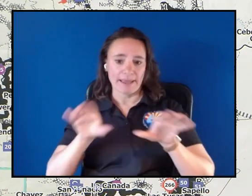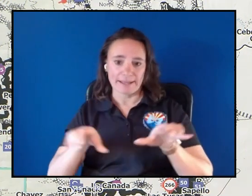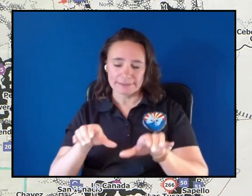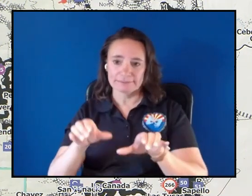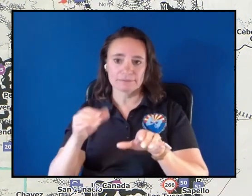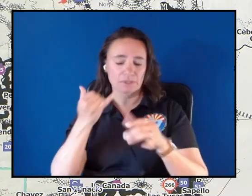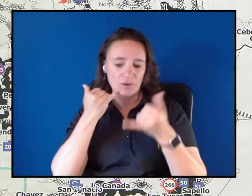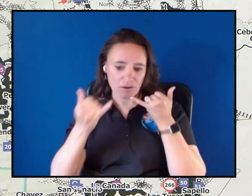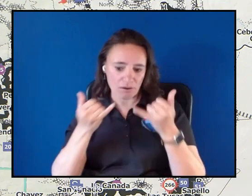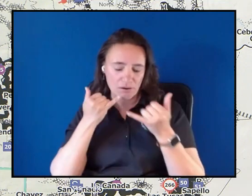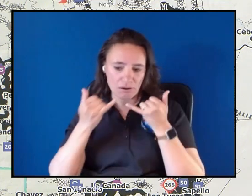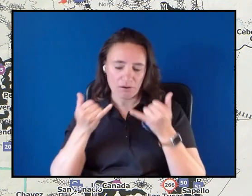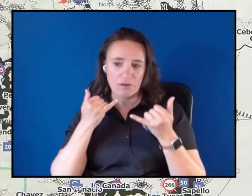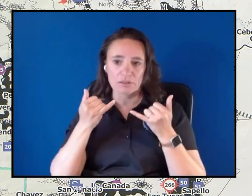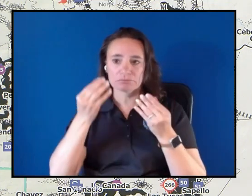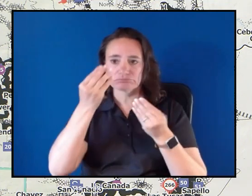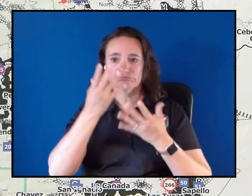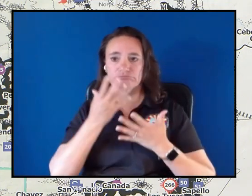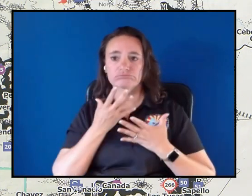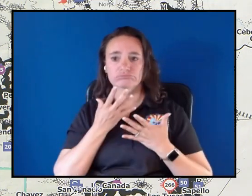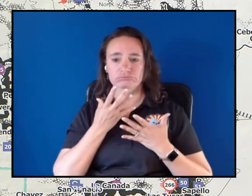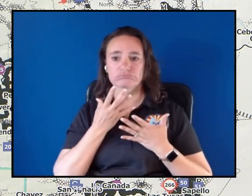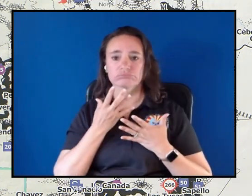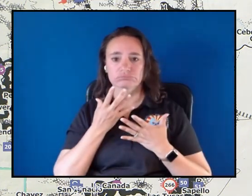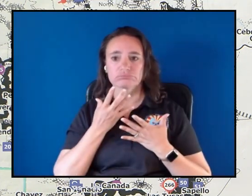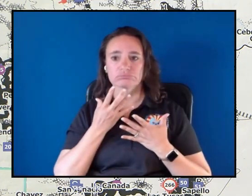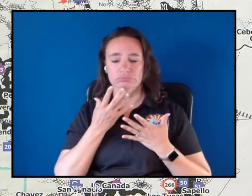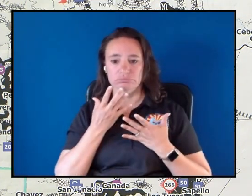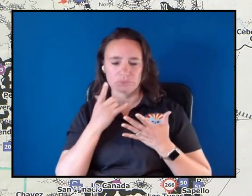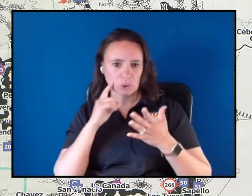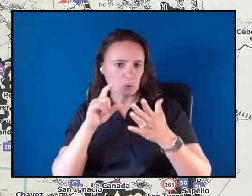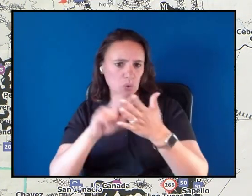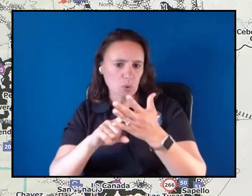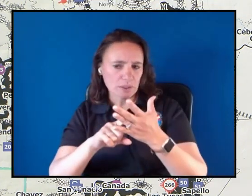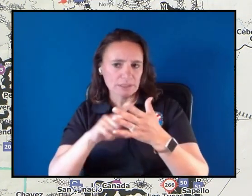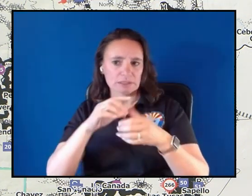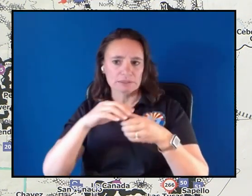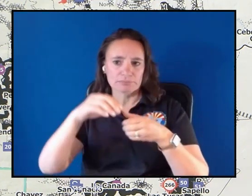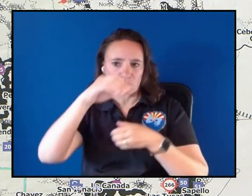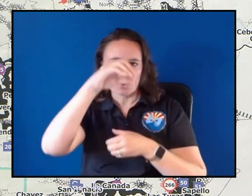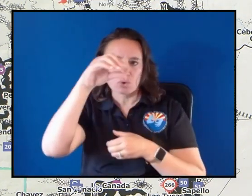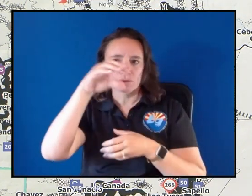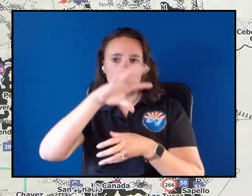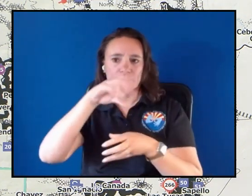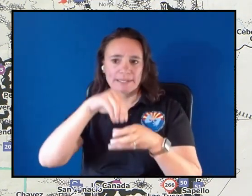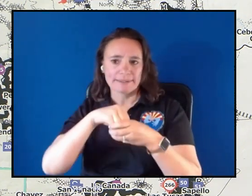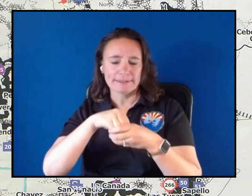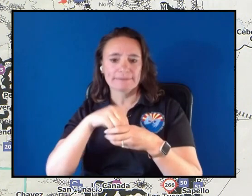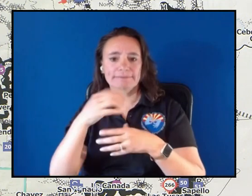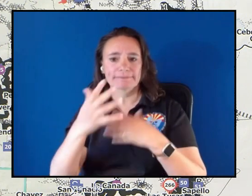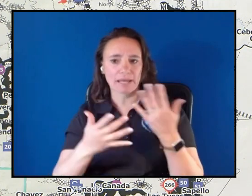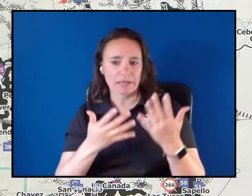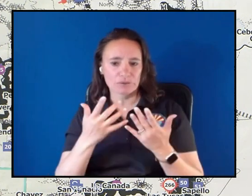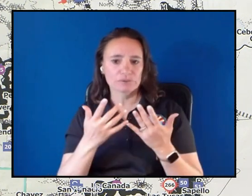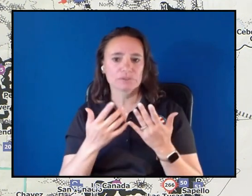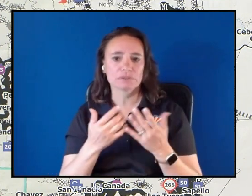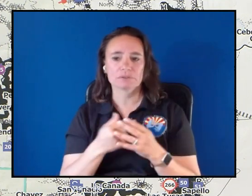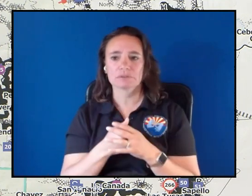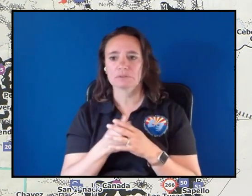report things you may see. Smokes within the fire area, things that might give you cause for concern that you want